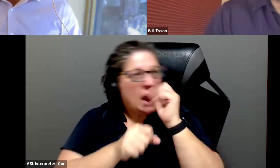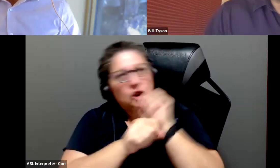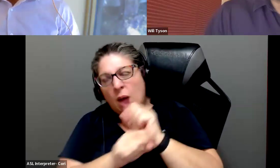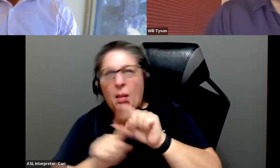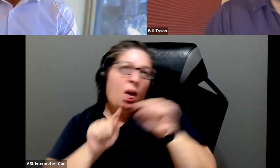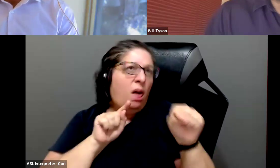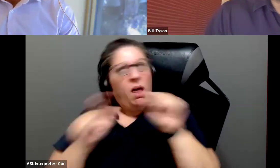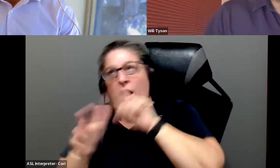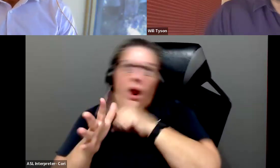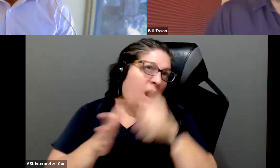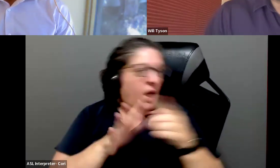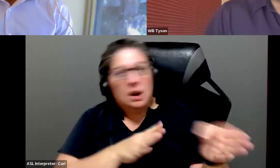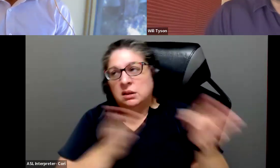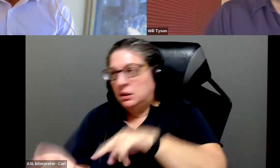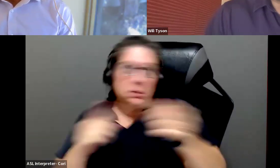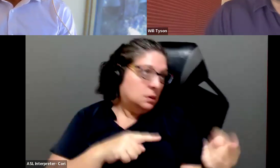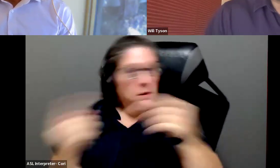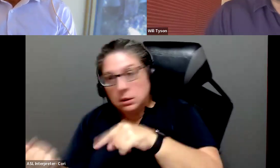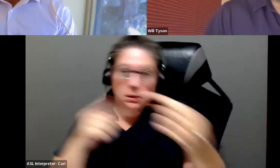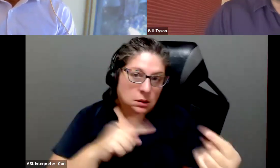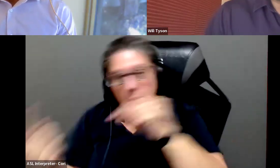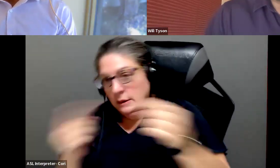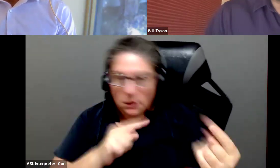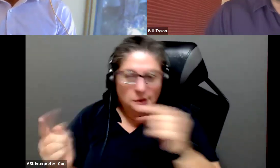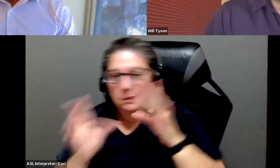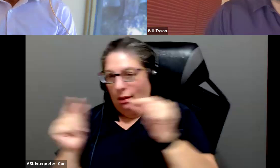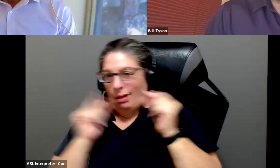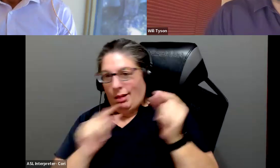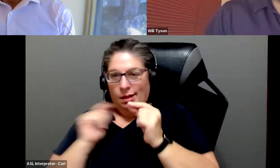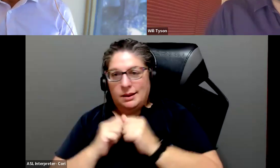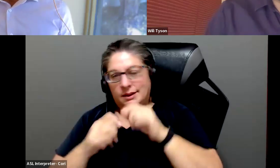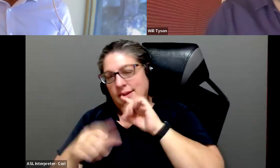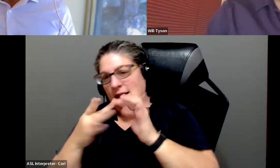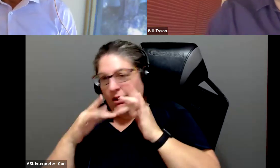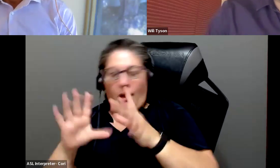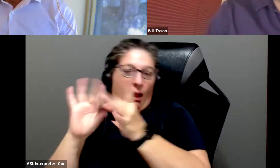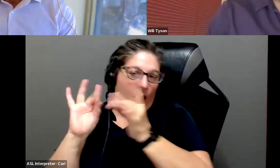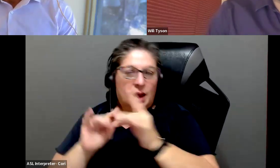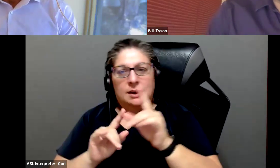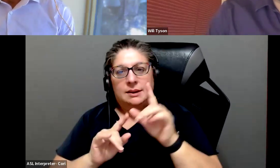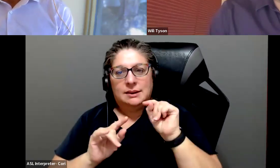All sorts of things. That people are hearing around the water cooler. And on the Internet and on tick-tock.